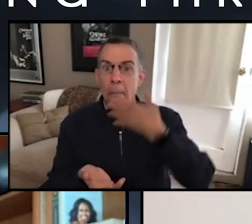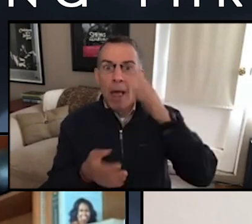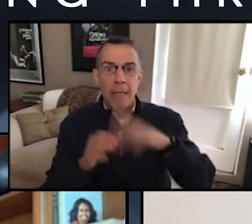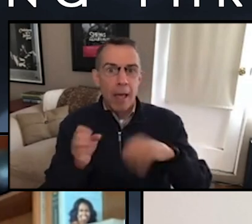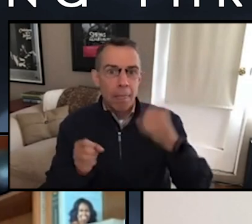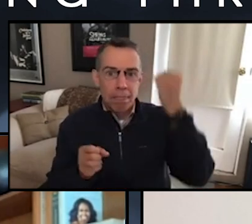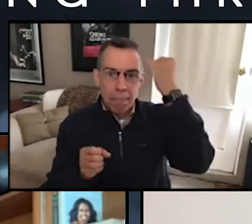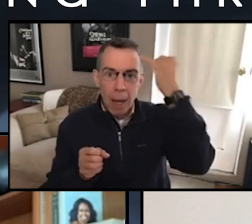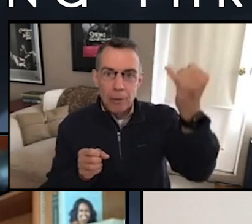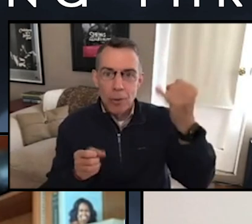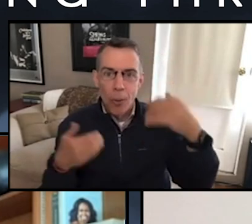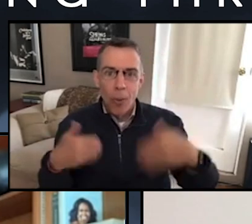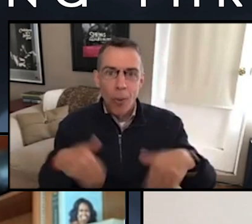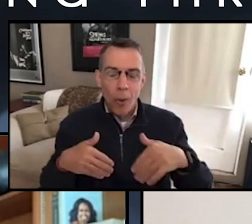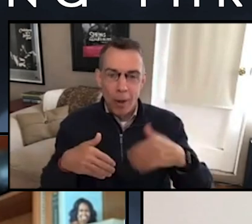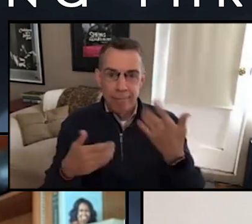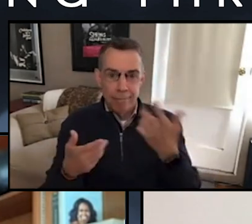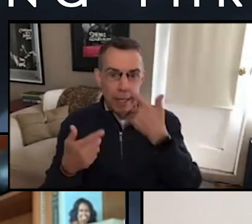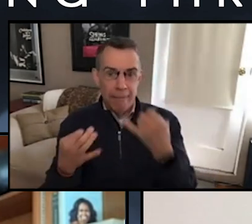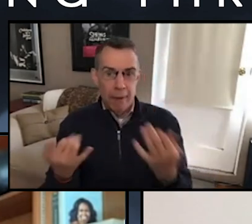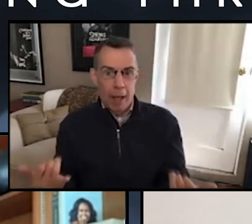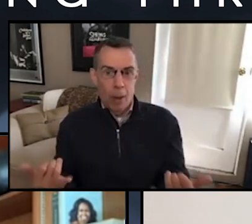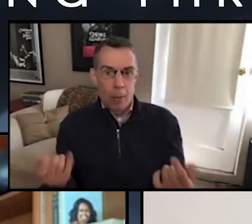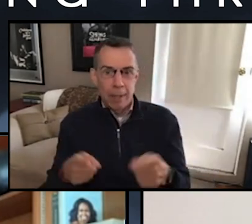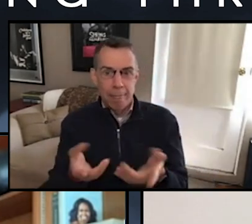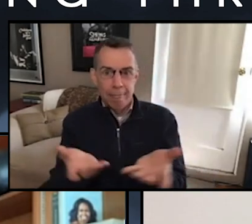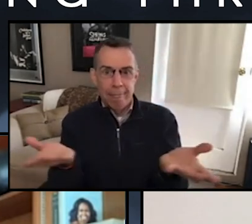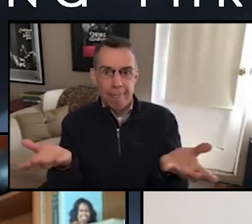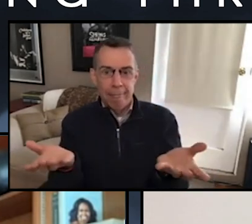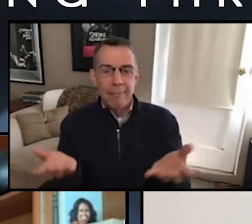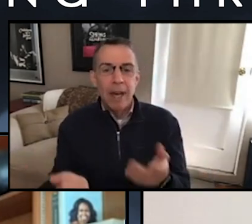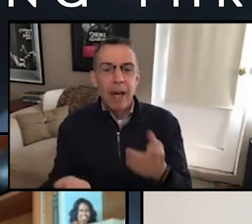context that we've been showing it in, but just real quick. The origin story of